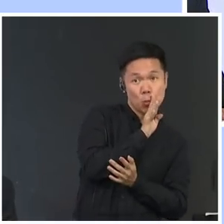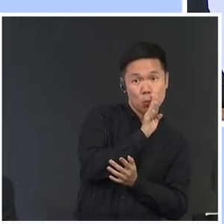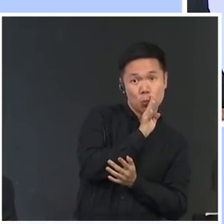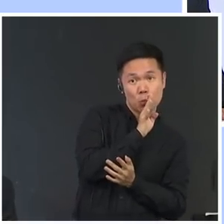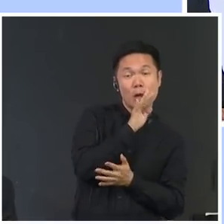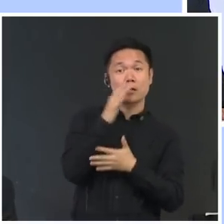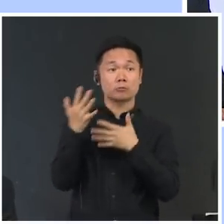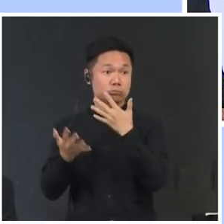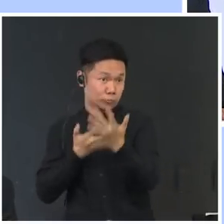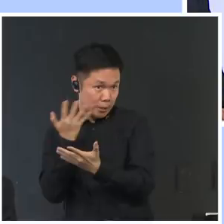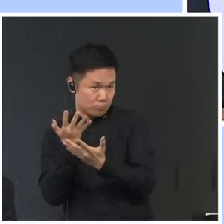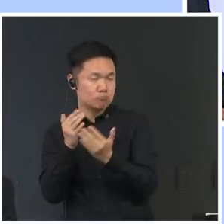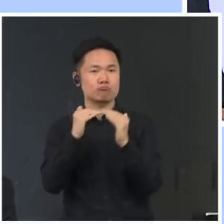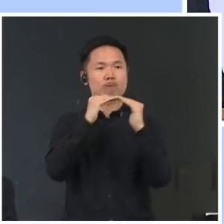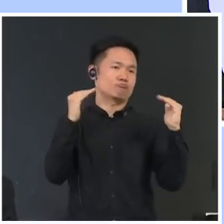The communication includes languages.